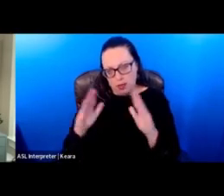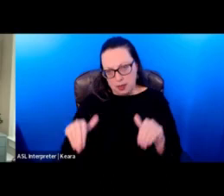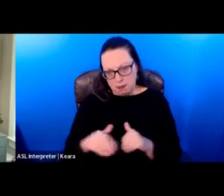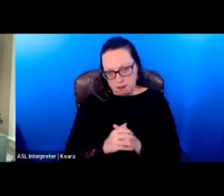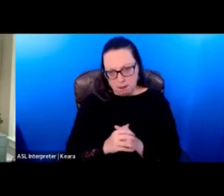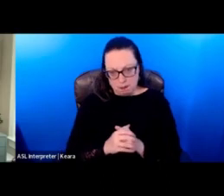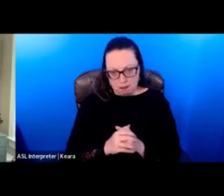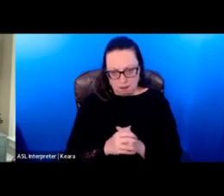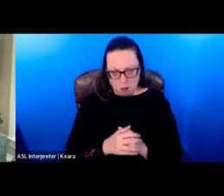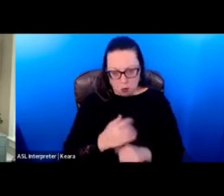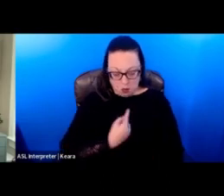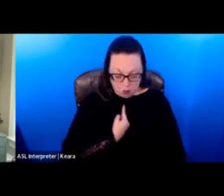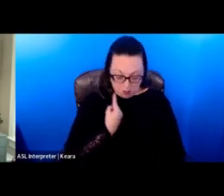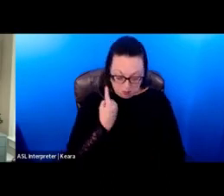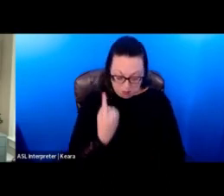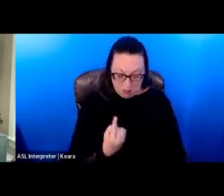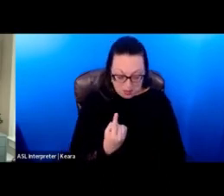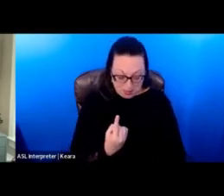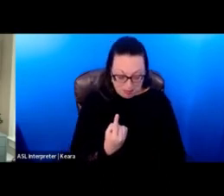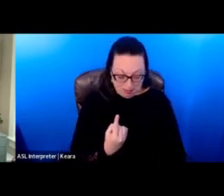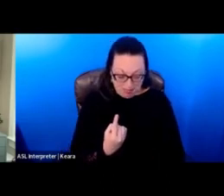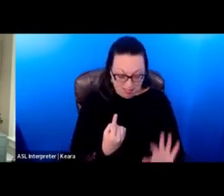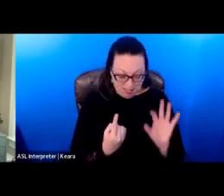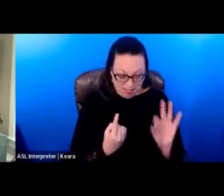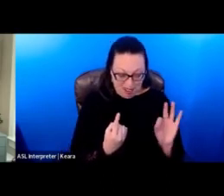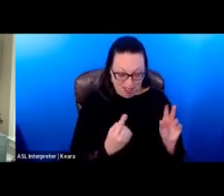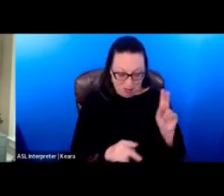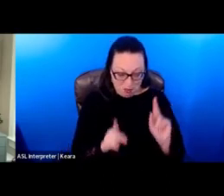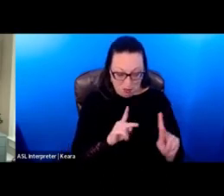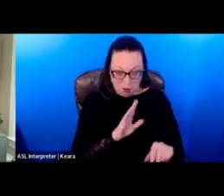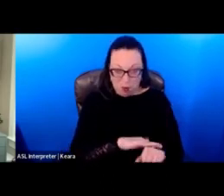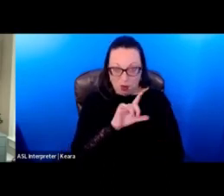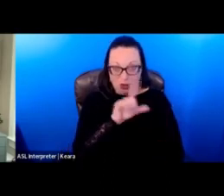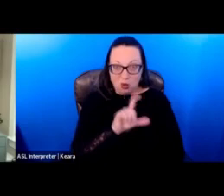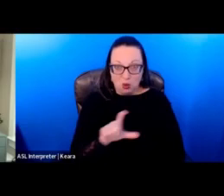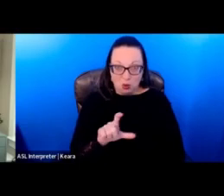me and several nine people on Zoom, what do we do, and then it